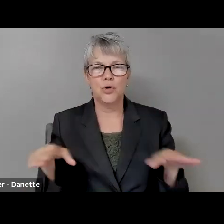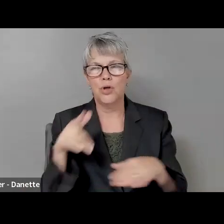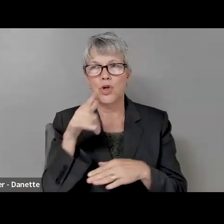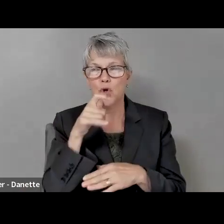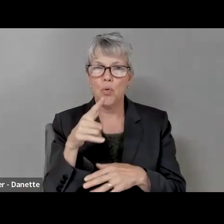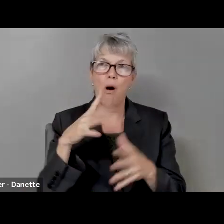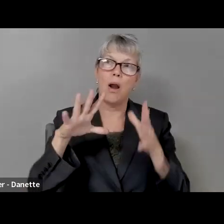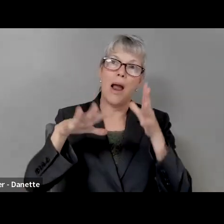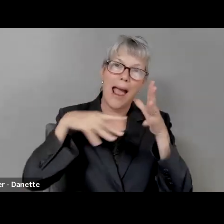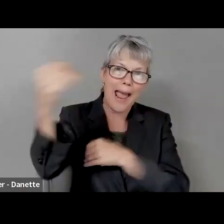Kelly Crosbie (she/her): All right, next slide, please.